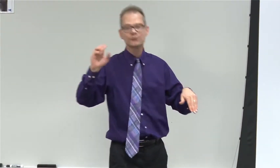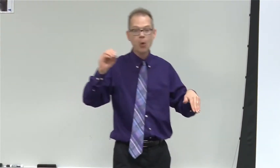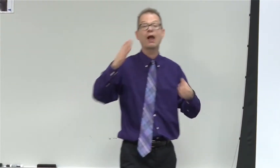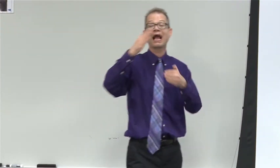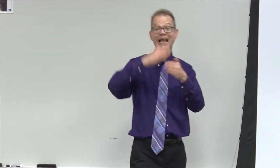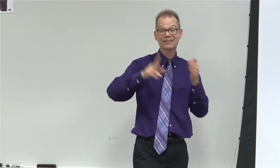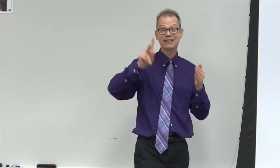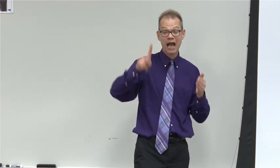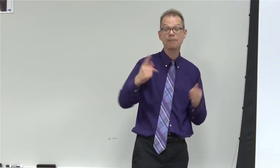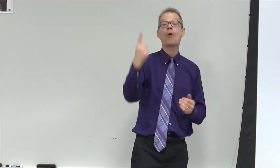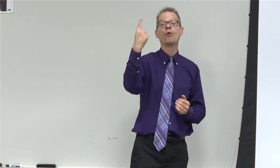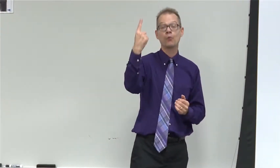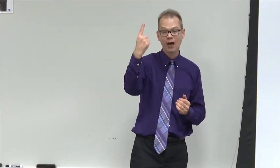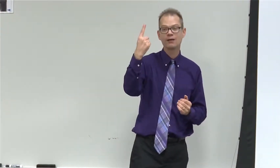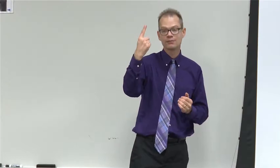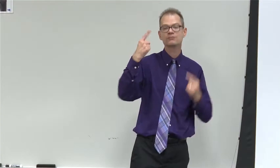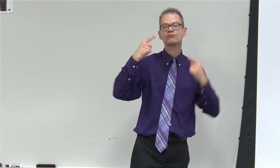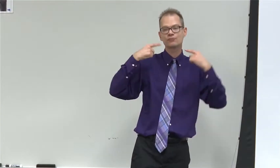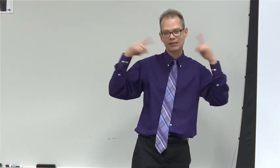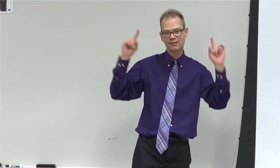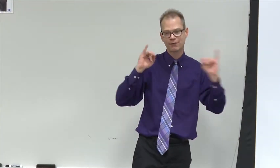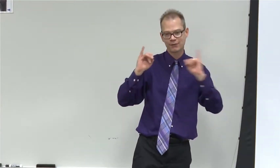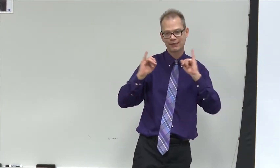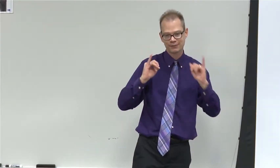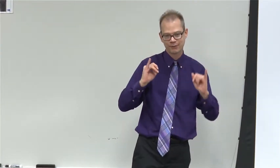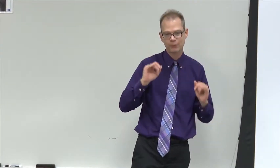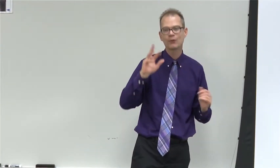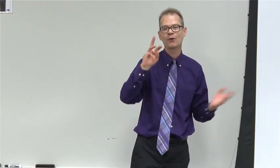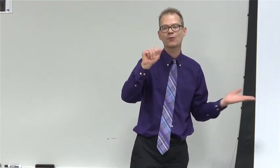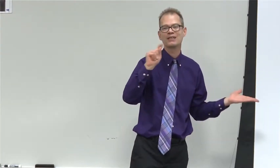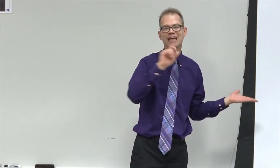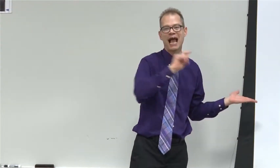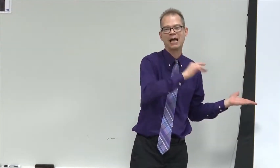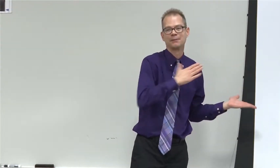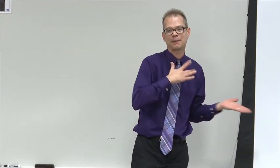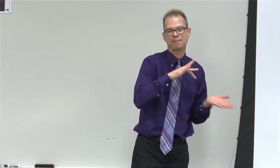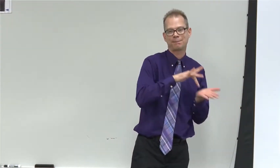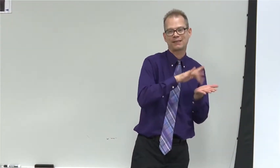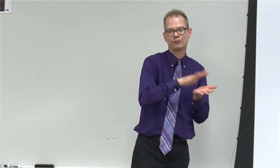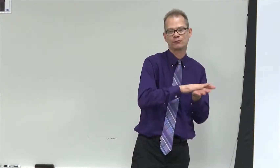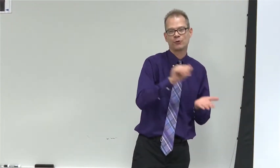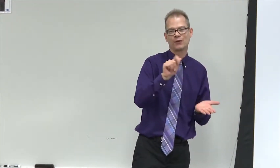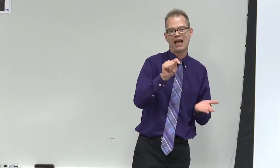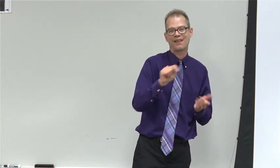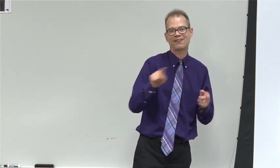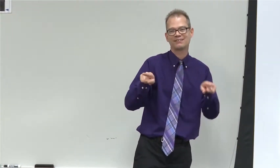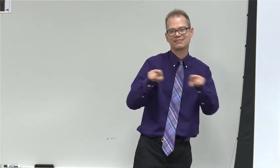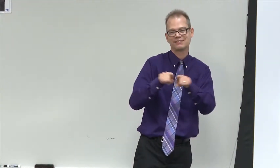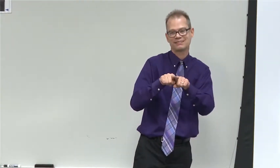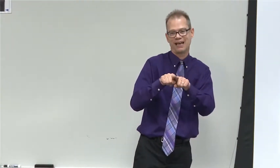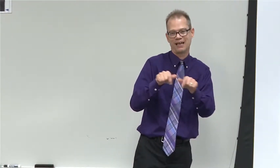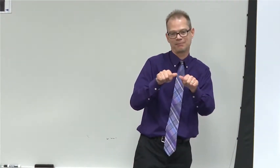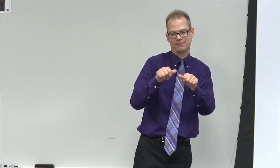So, ending up, it was a successful interview.